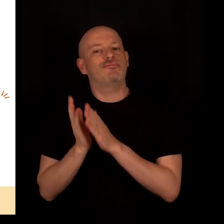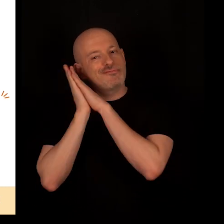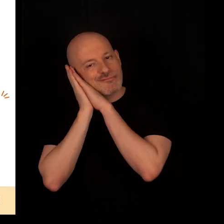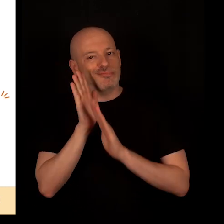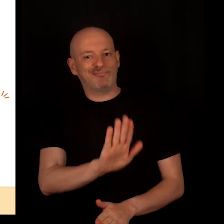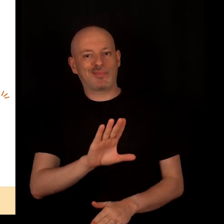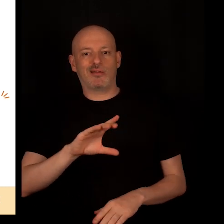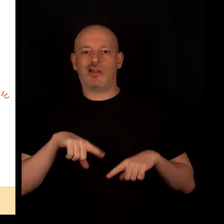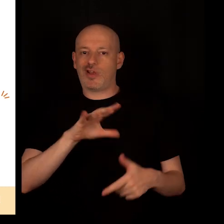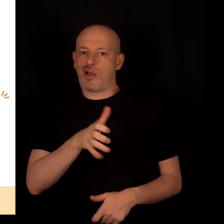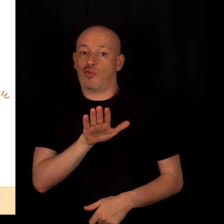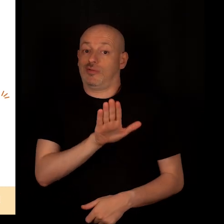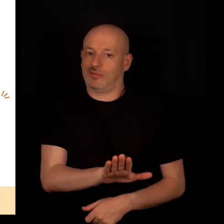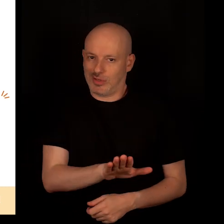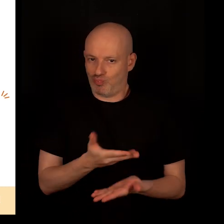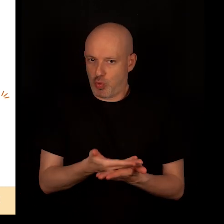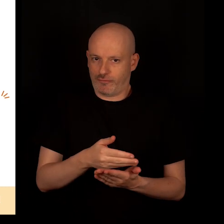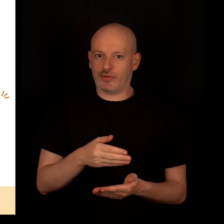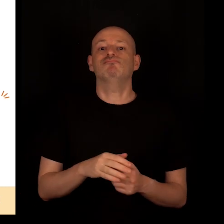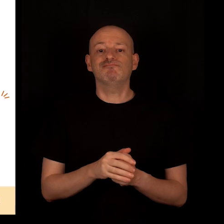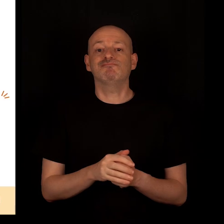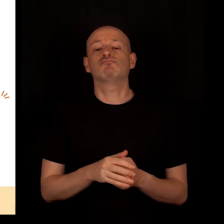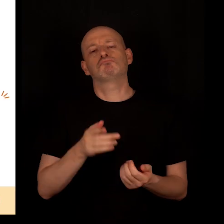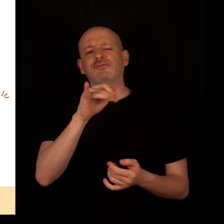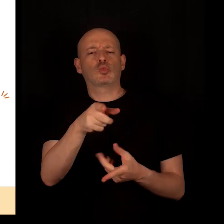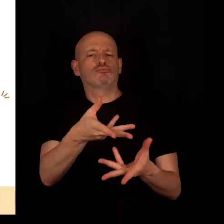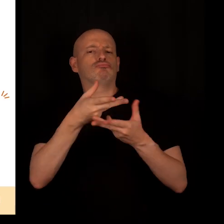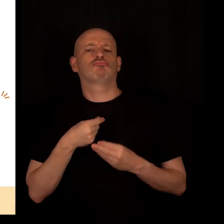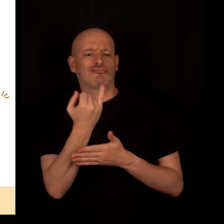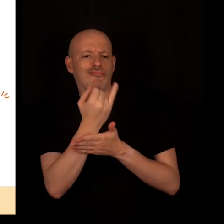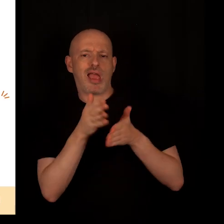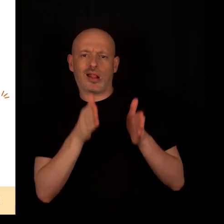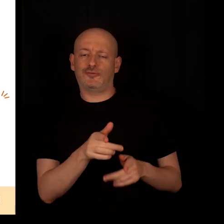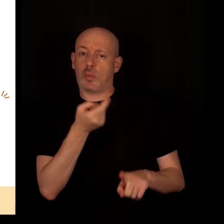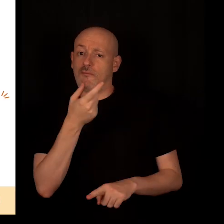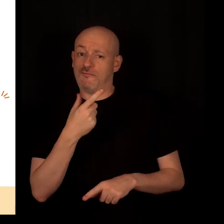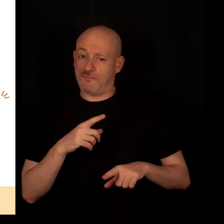a proof of legal residence. So if you're inviting an artist living in France,